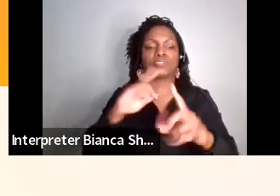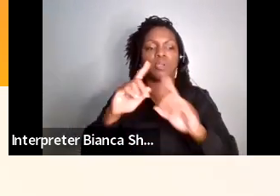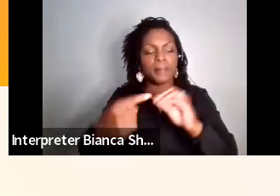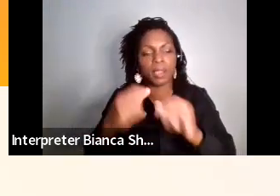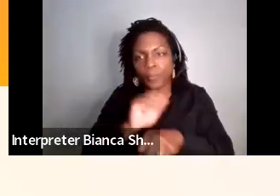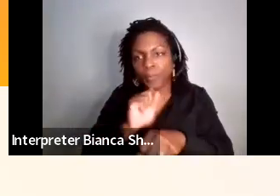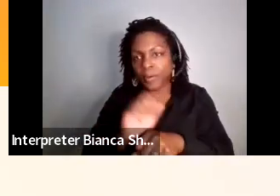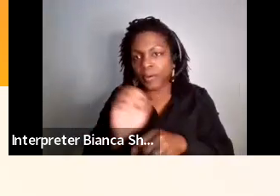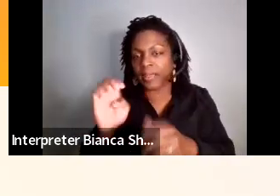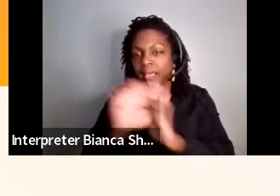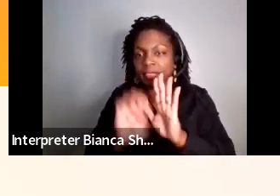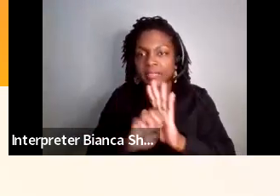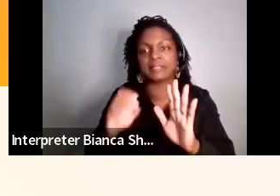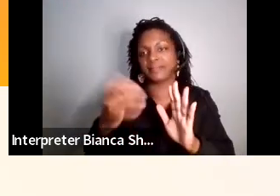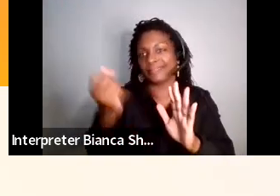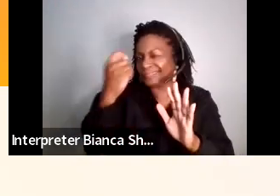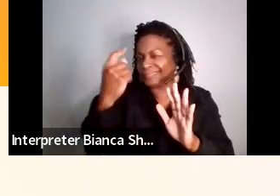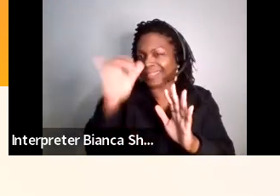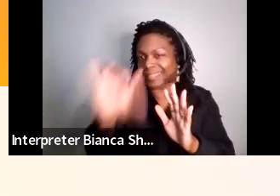belief that work is not only a right, but also a social obligation.